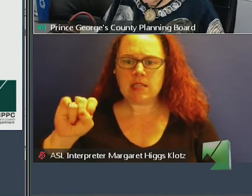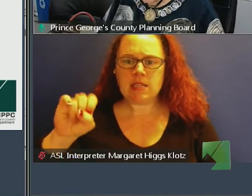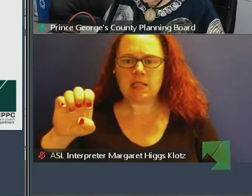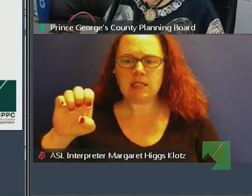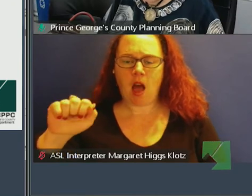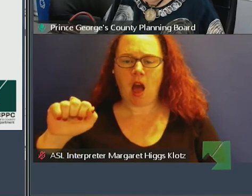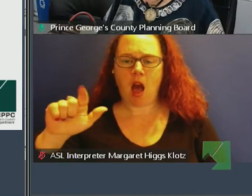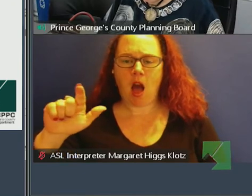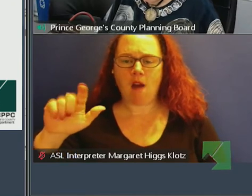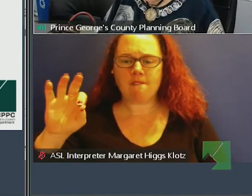Or.